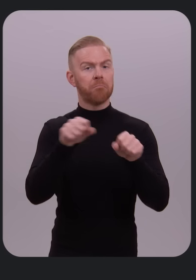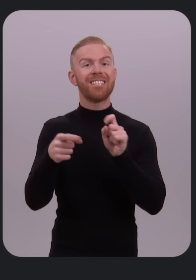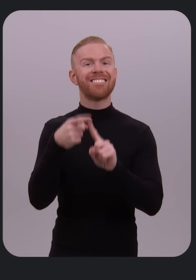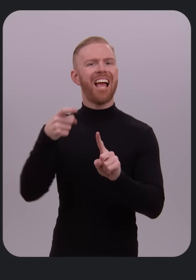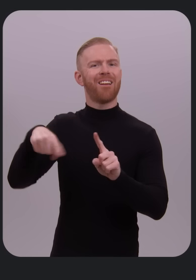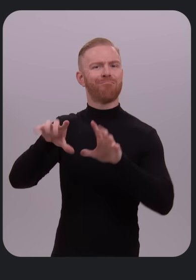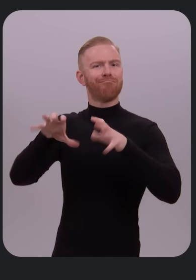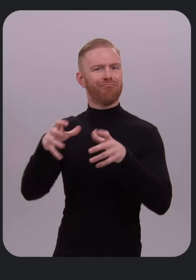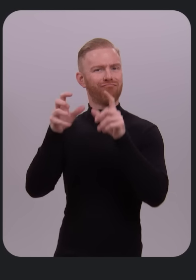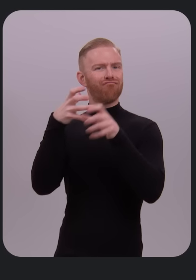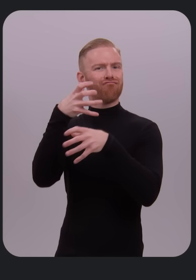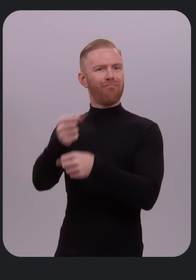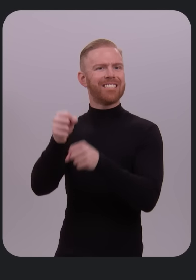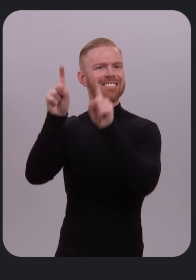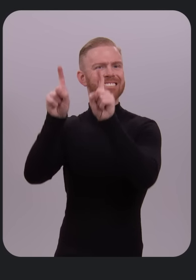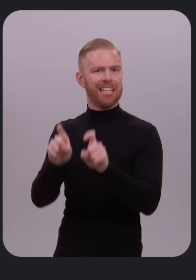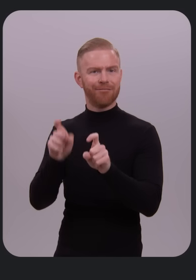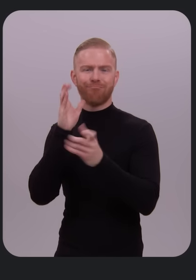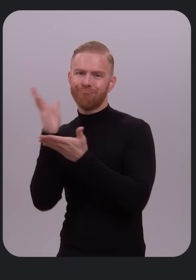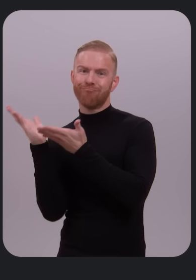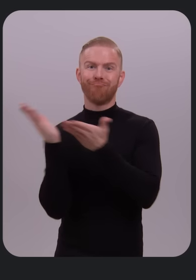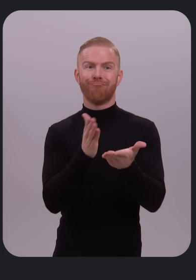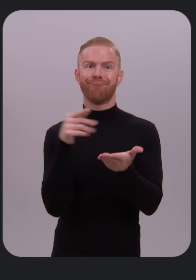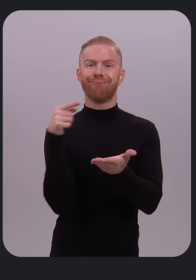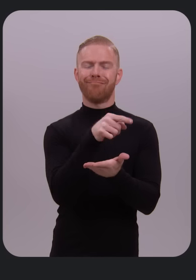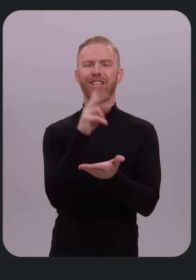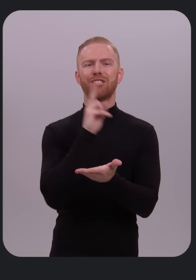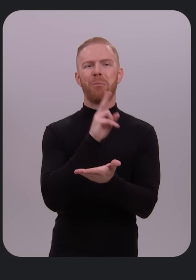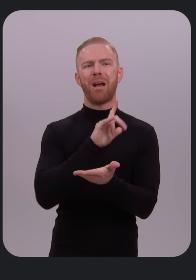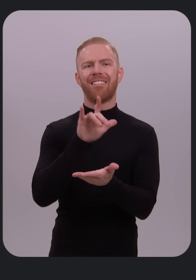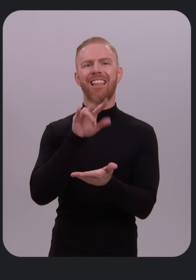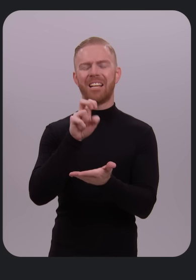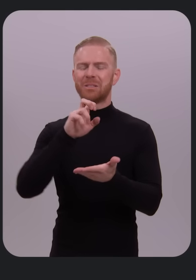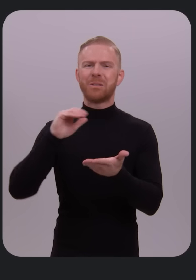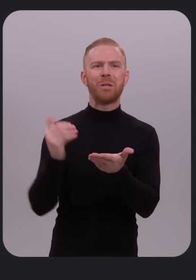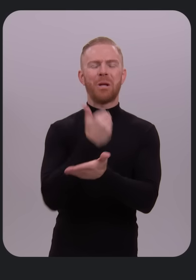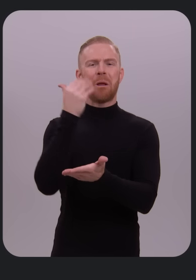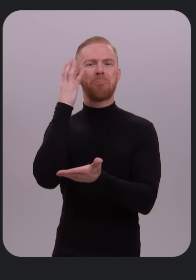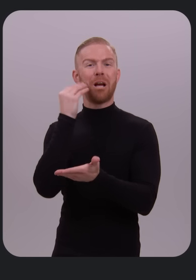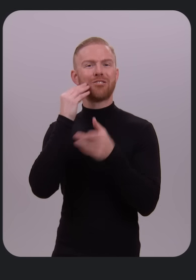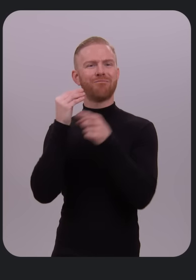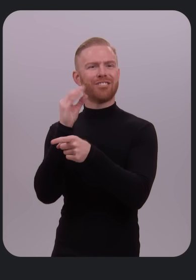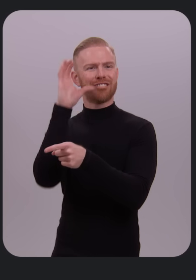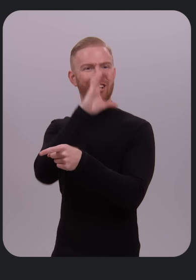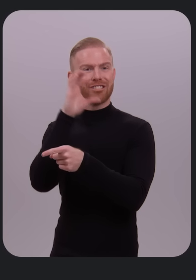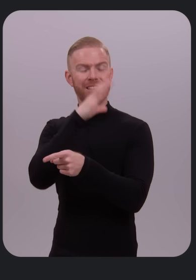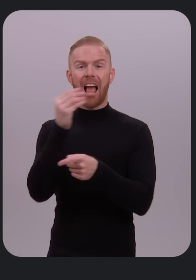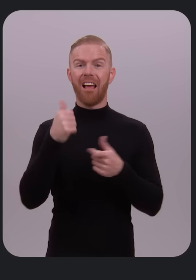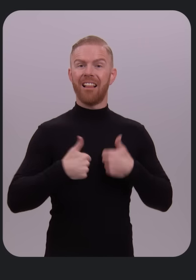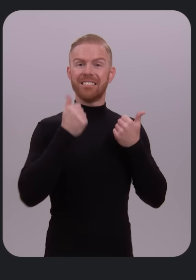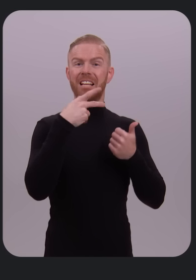to bring them to Gemini Live, new experiences in Search, and the Live API for developers, as well as new form factors